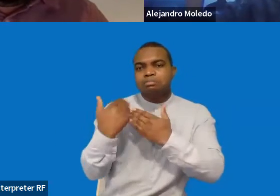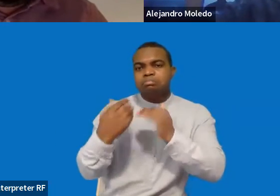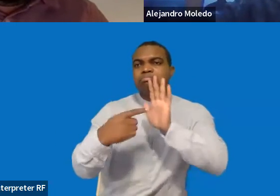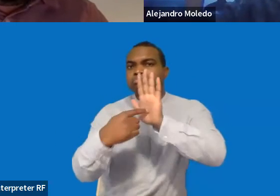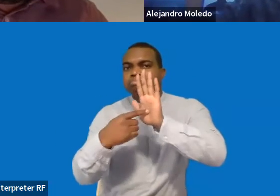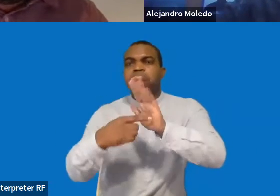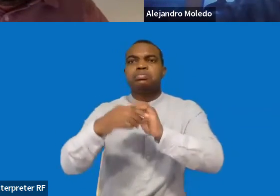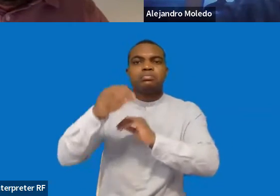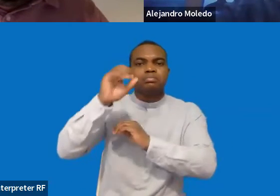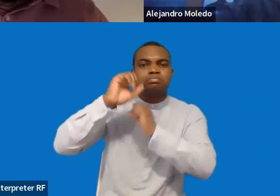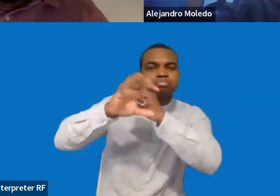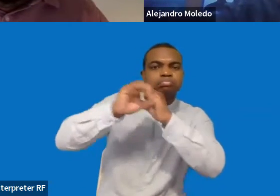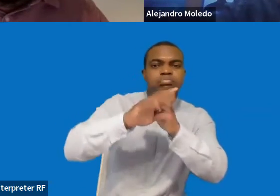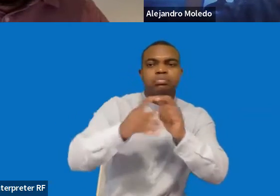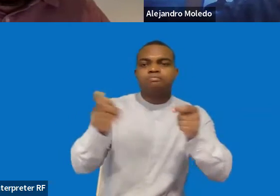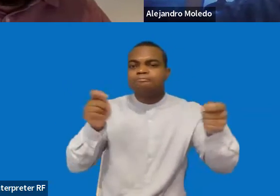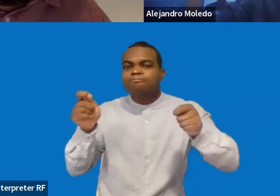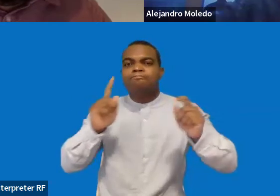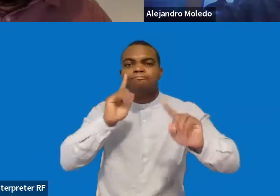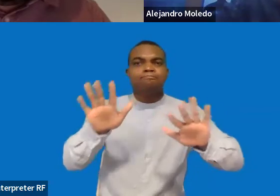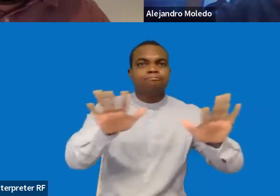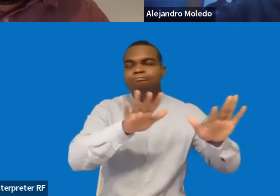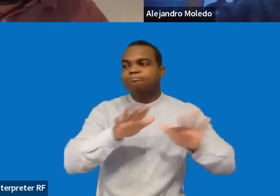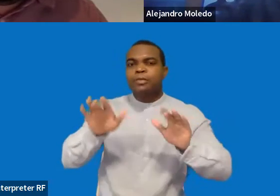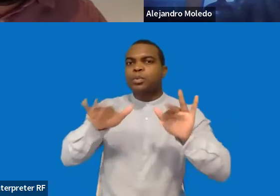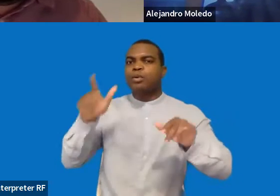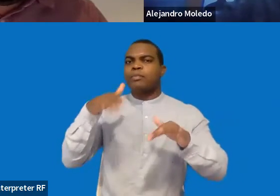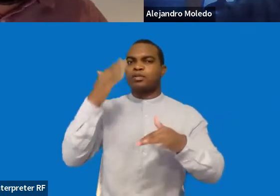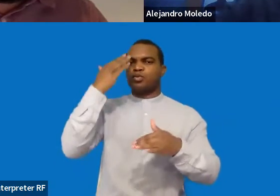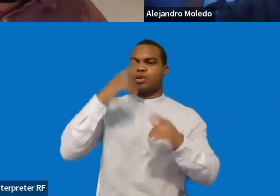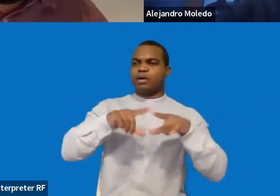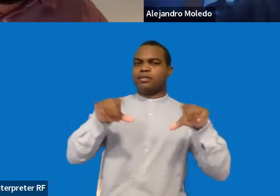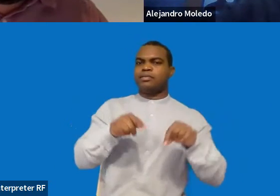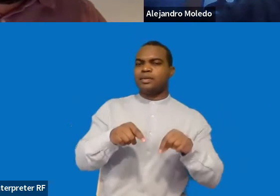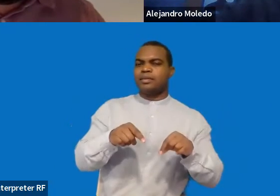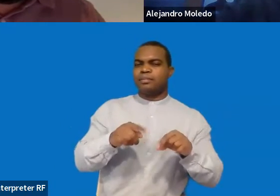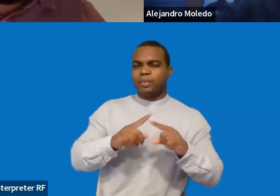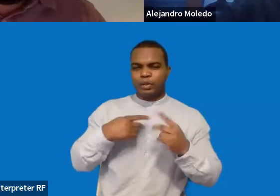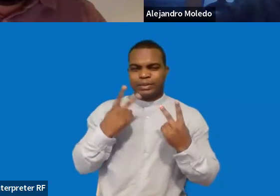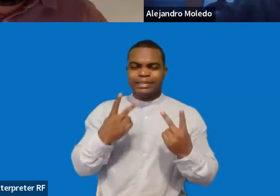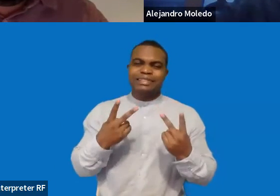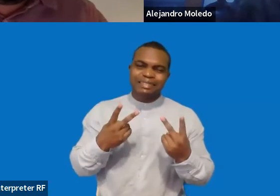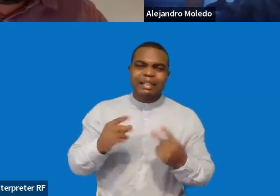for meaningful involvement of Persons with Disabilities and our representative organisations